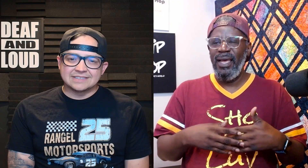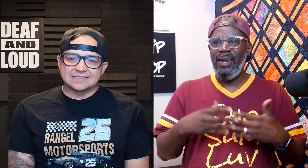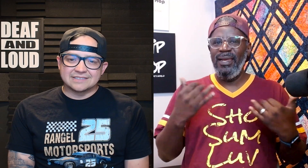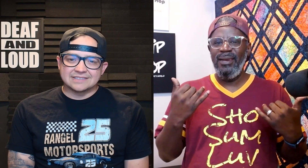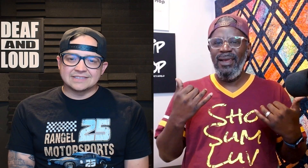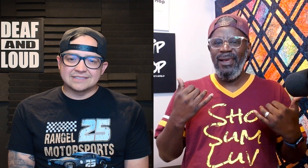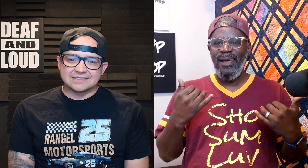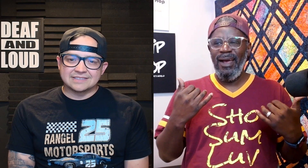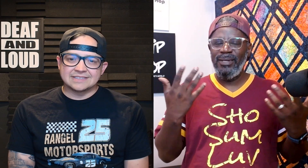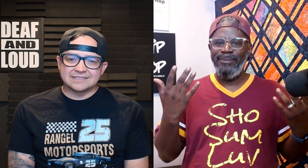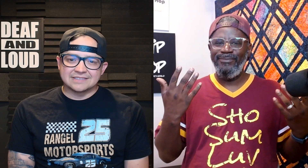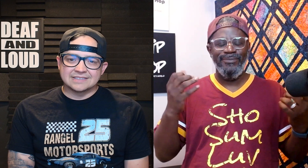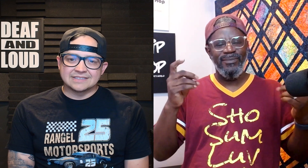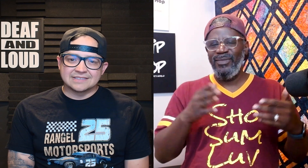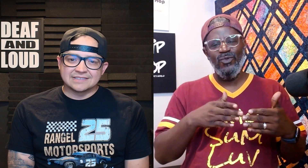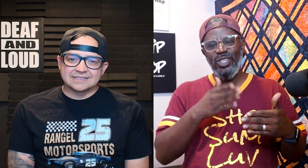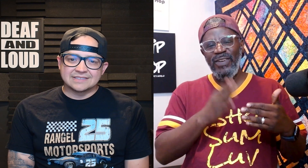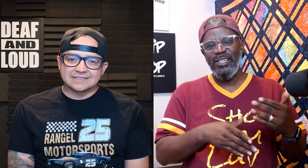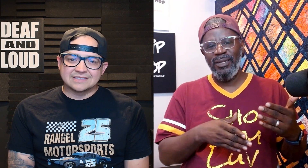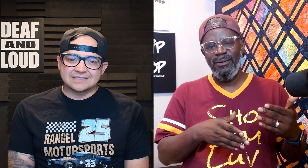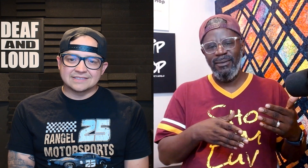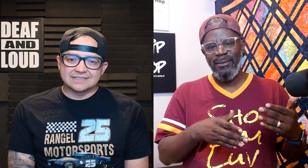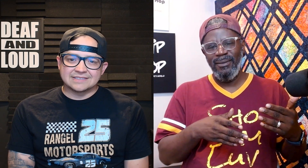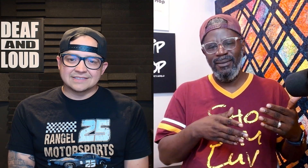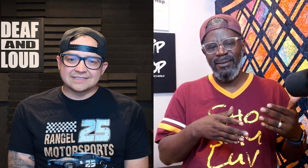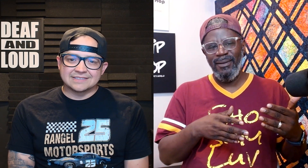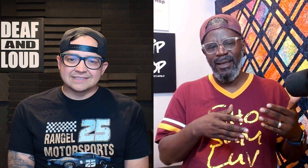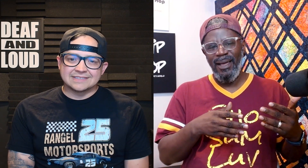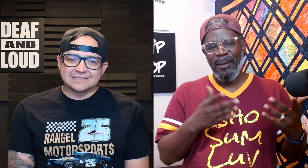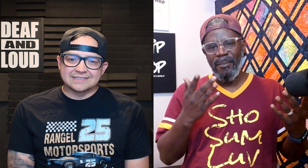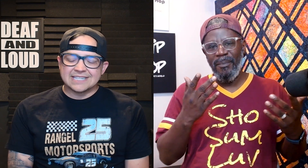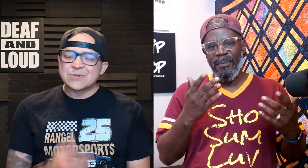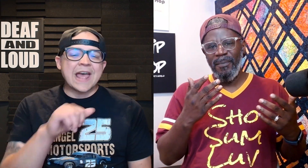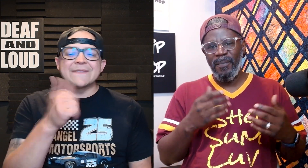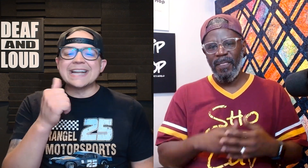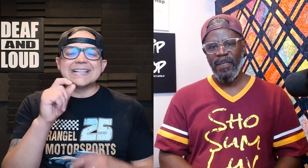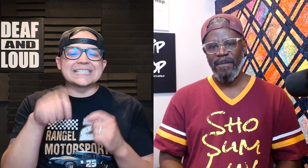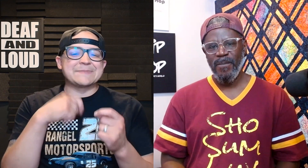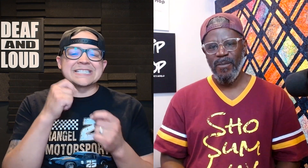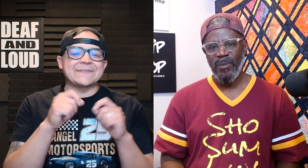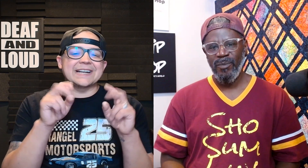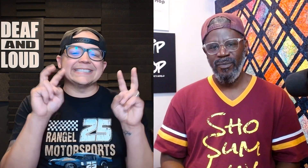And then I was like, just finish it. Do you have any specific